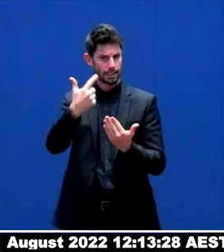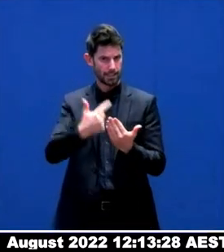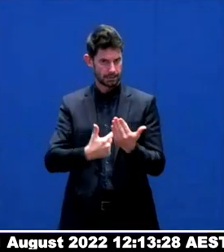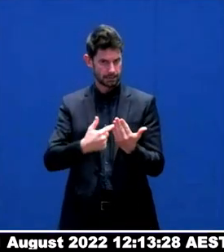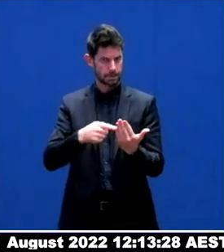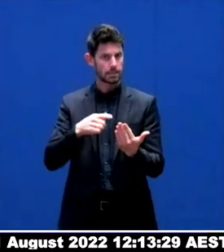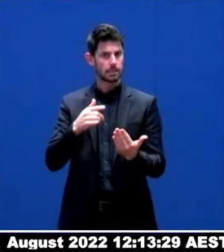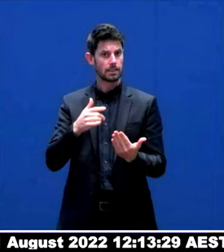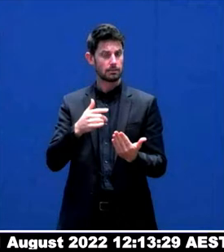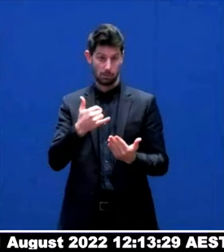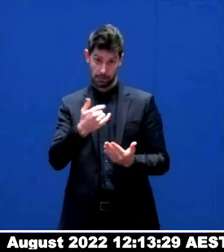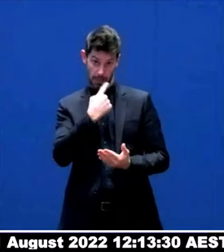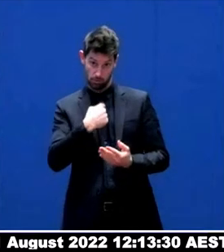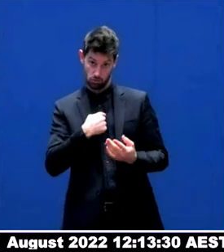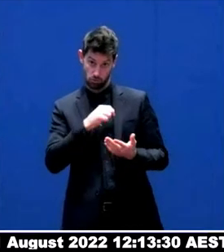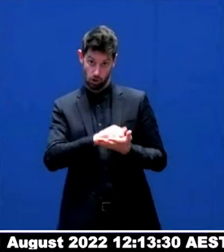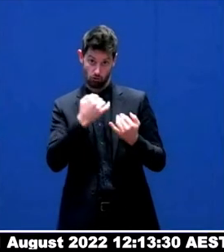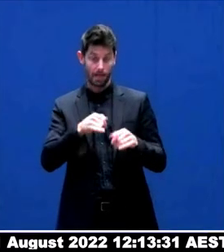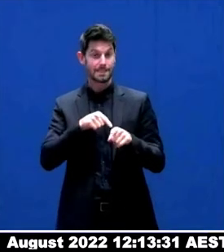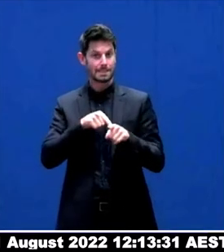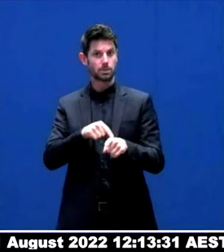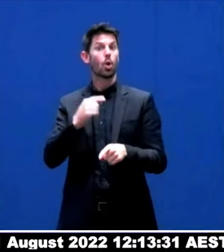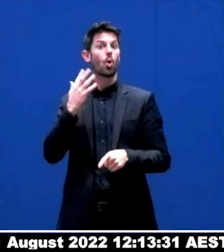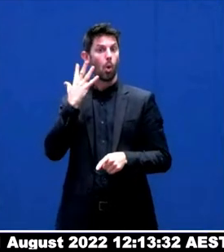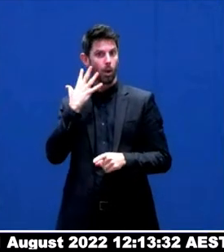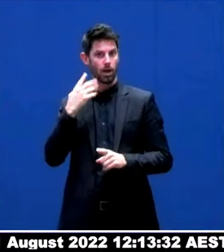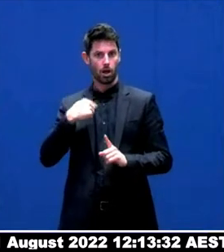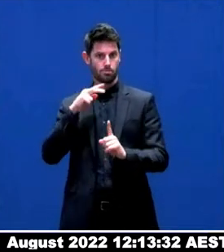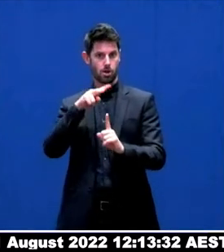just tell me if I'm right on this - when you apply, so where you are in the queue, but it